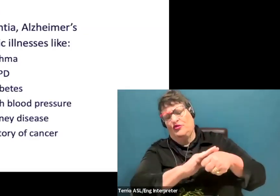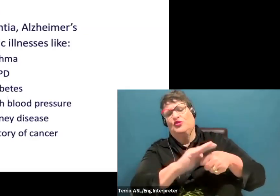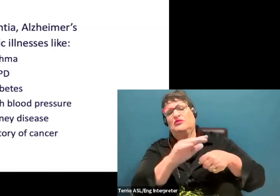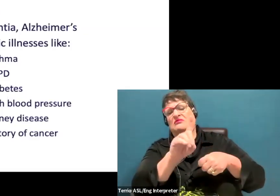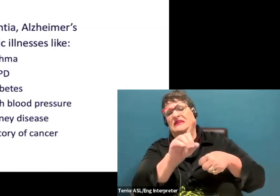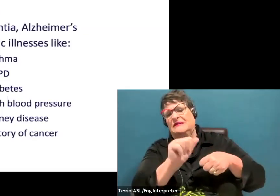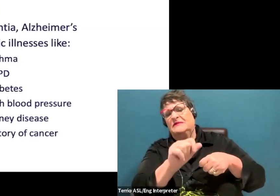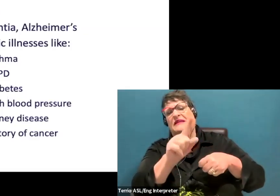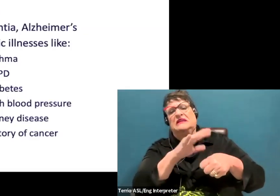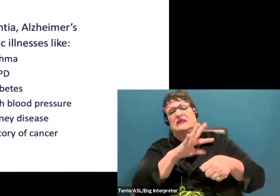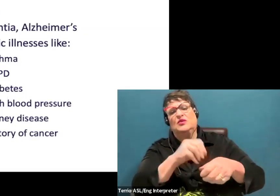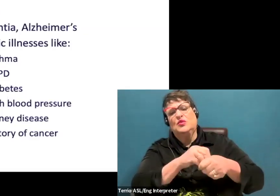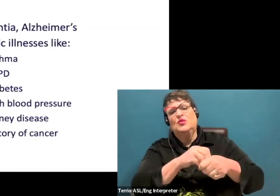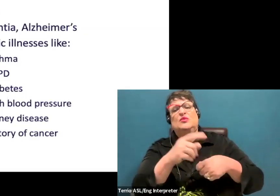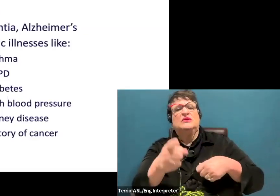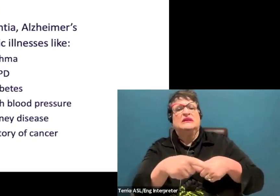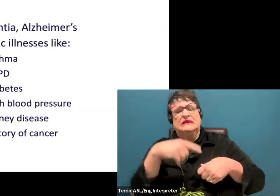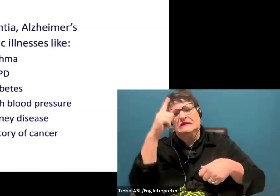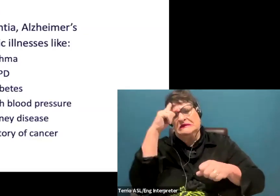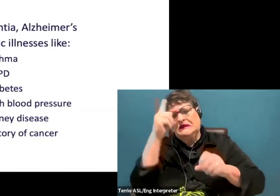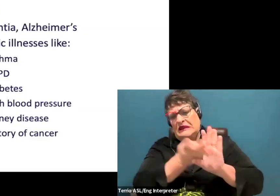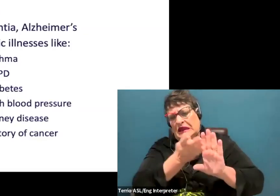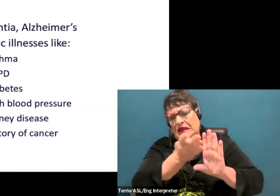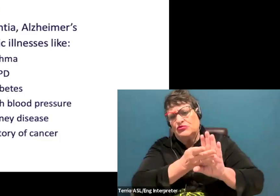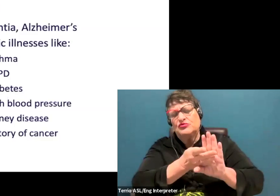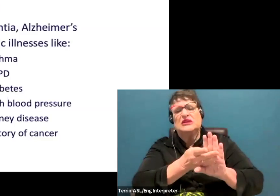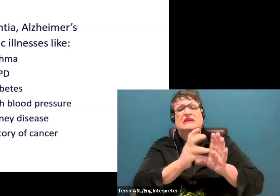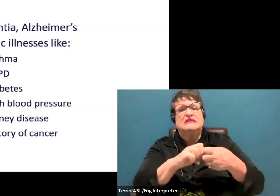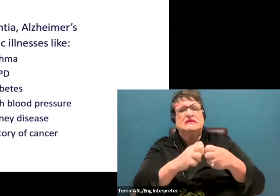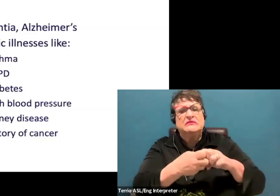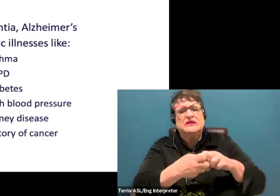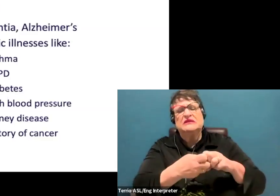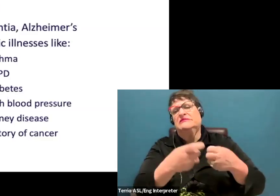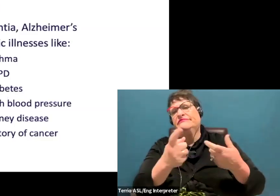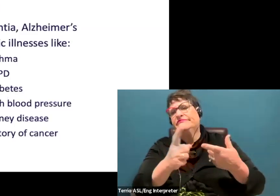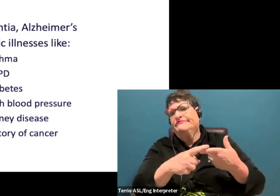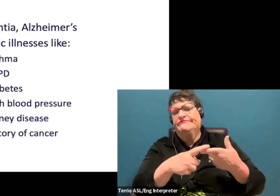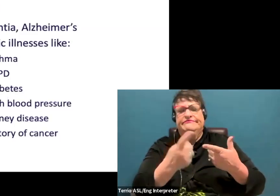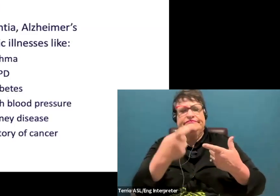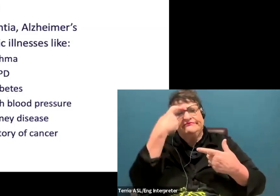include people with psychiatric disabilities, you know, post traumatic stress disorder,